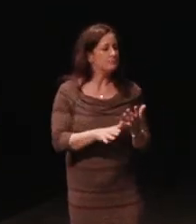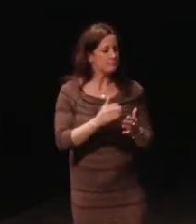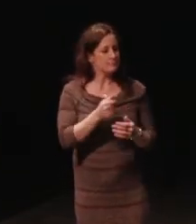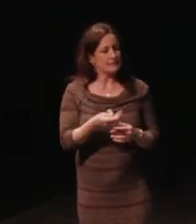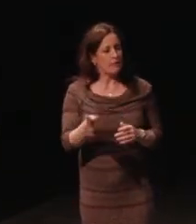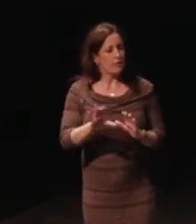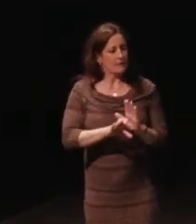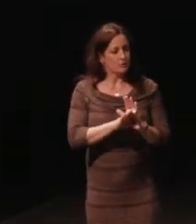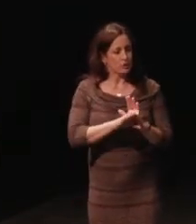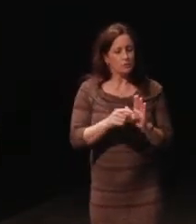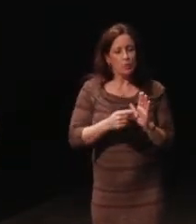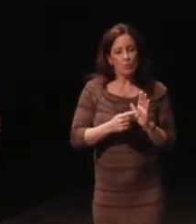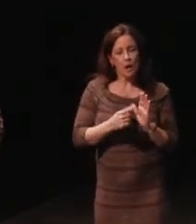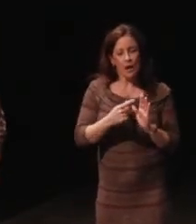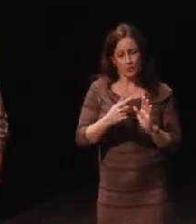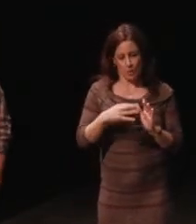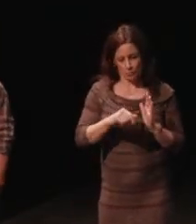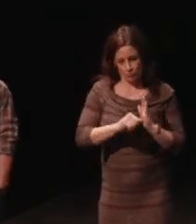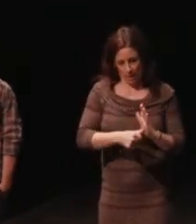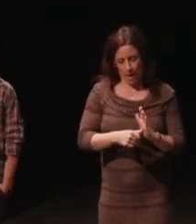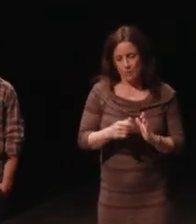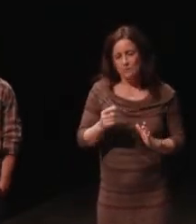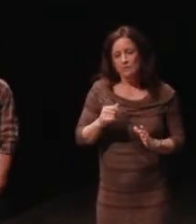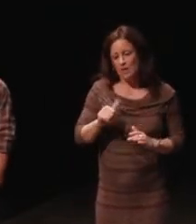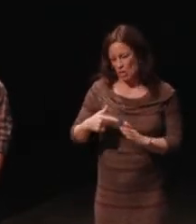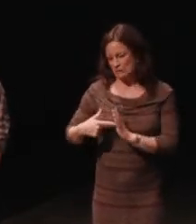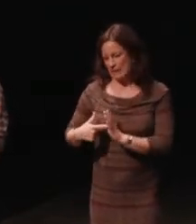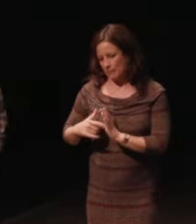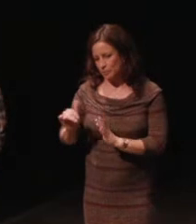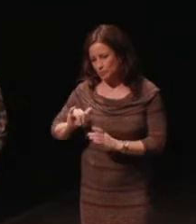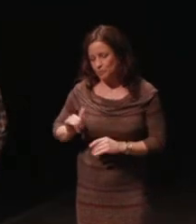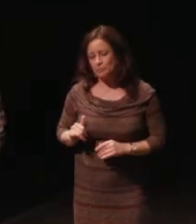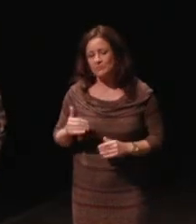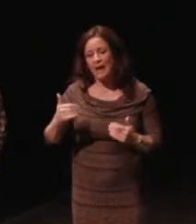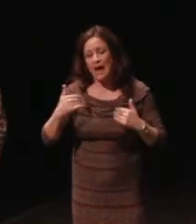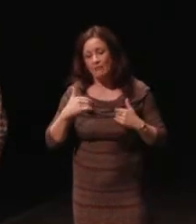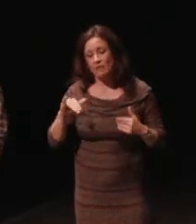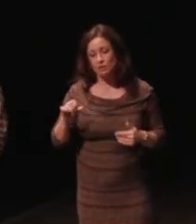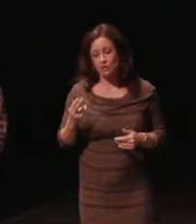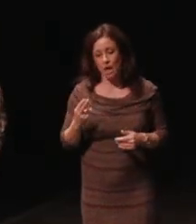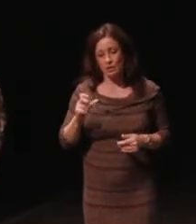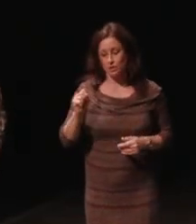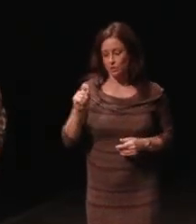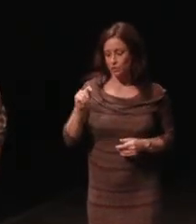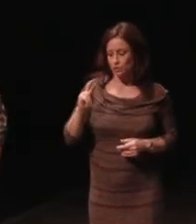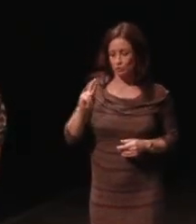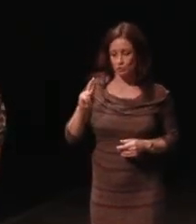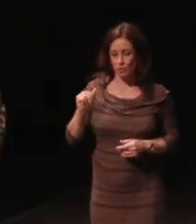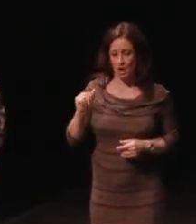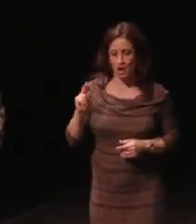One thing that we really wanted to point out is another example of this is having Josh Straub talk with people in the studio,